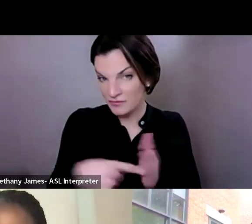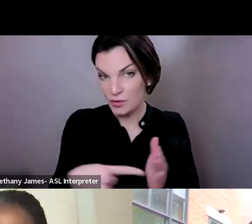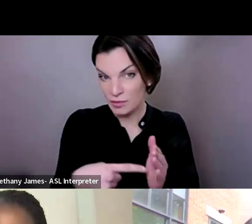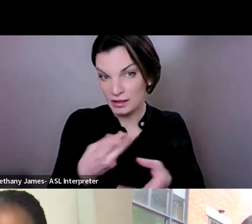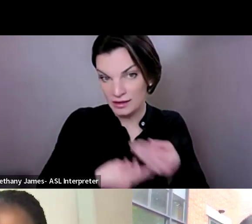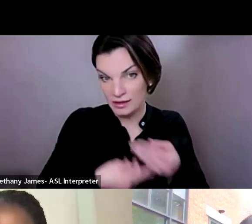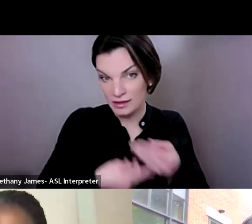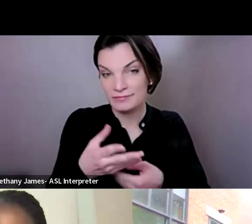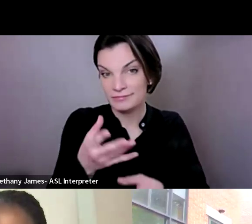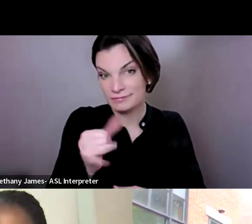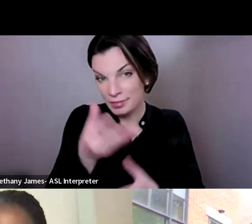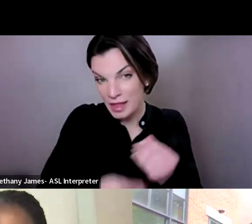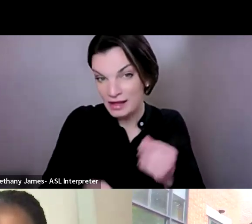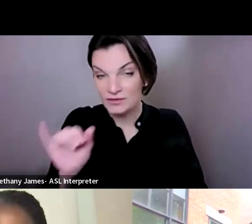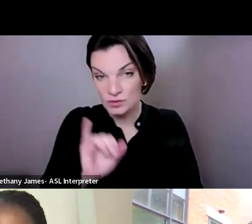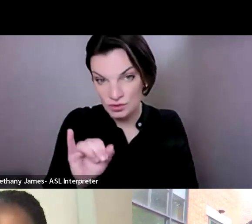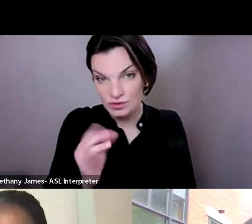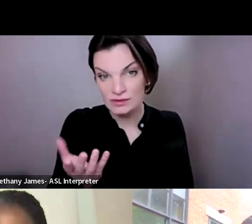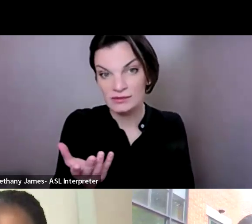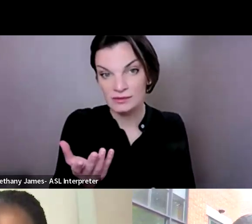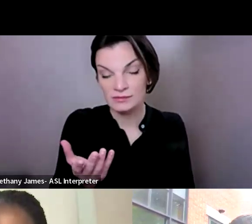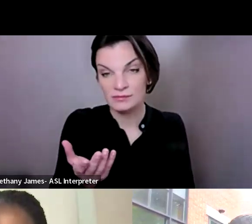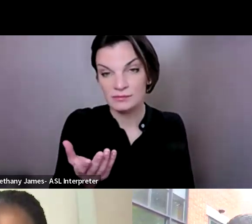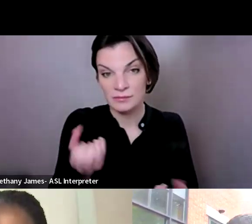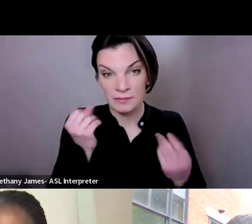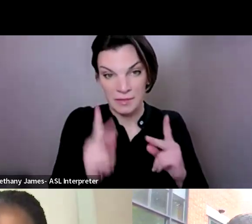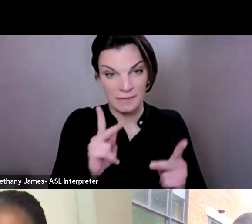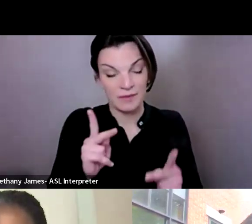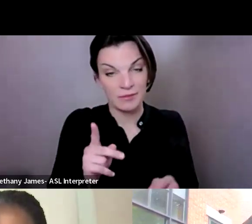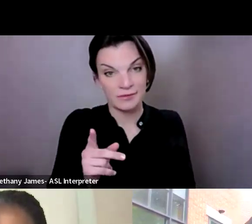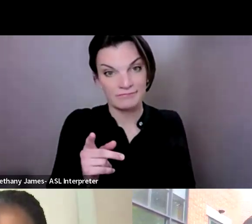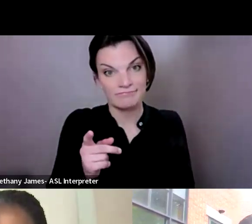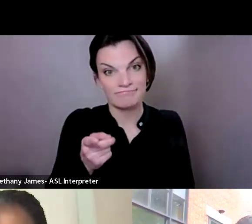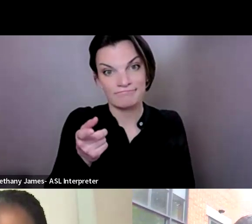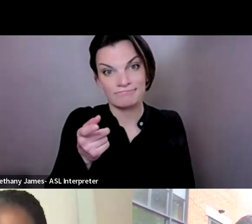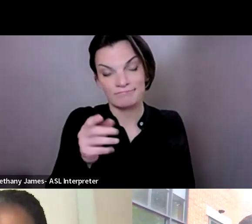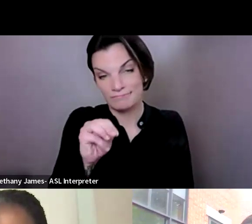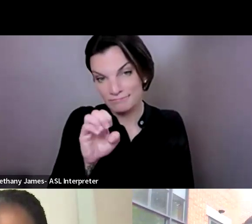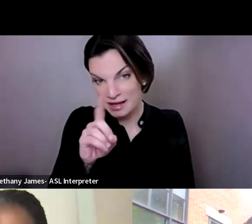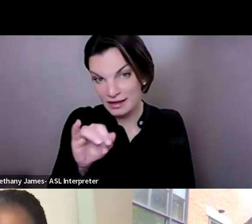of insurance. A lot of people are on Medicaid, a much greater number of people are on Medicaid in